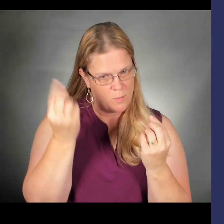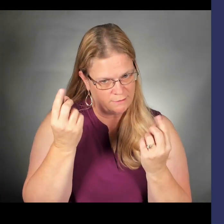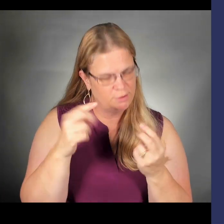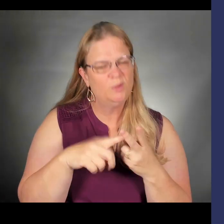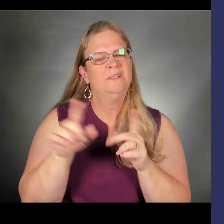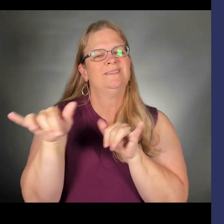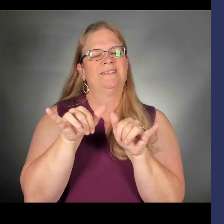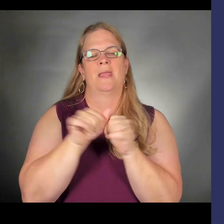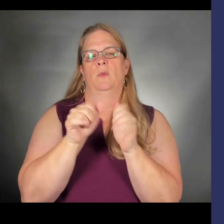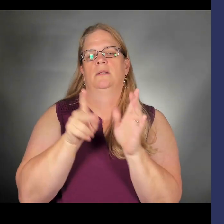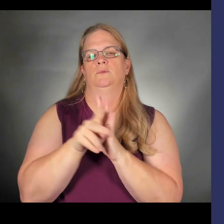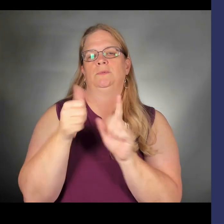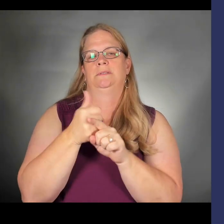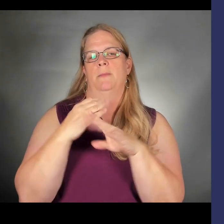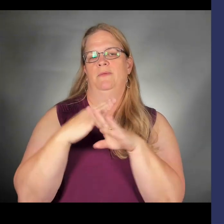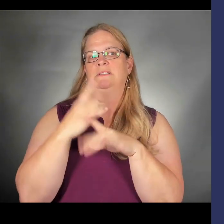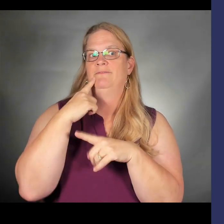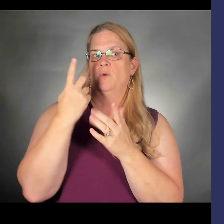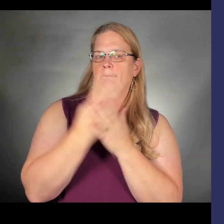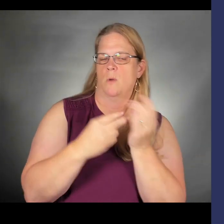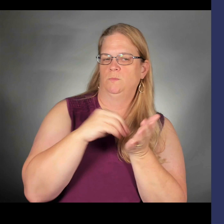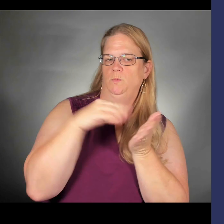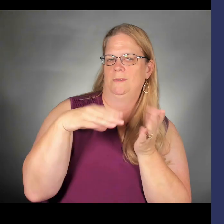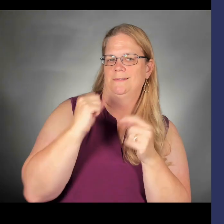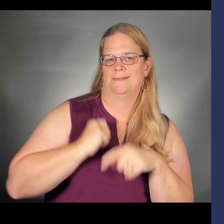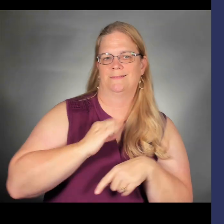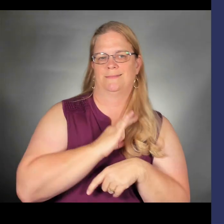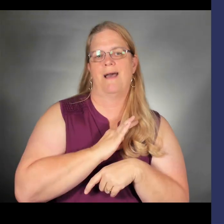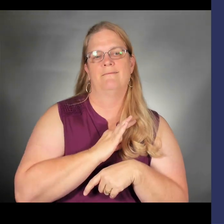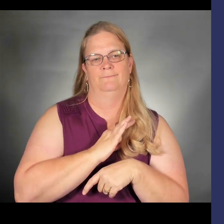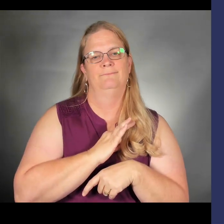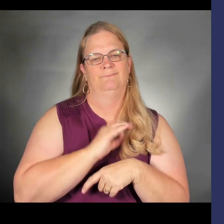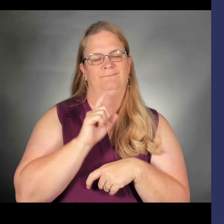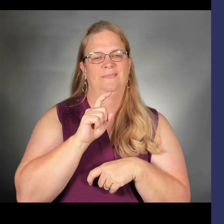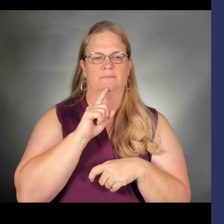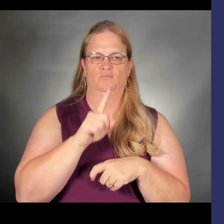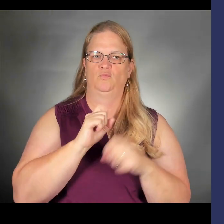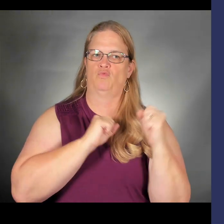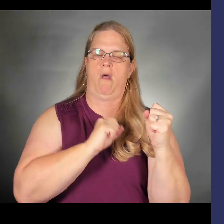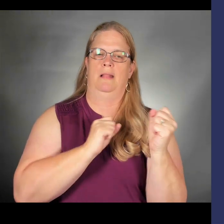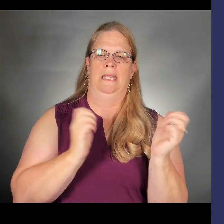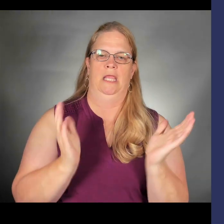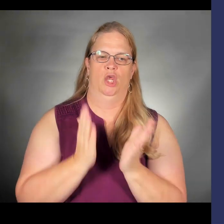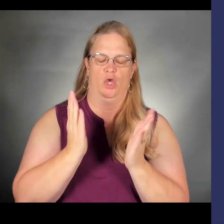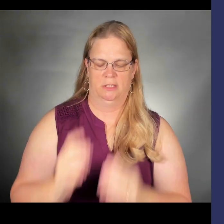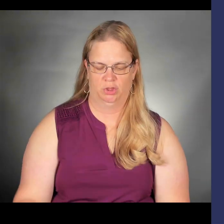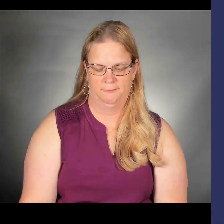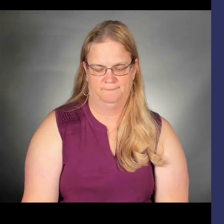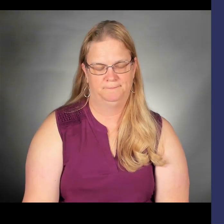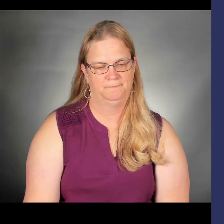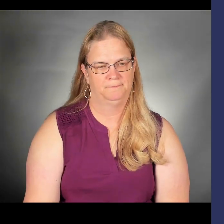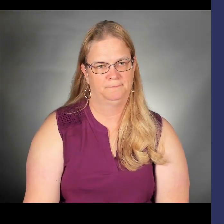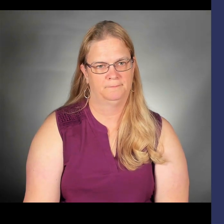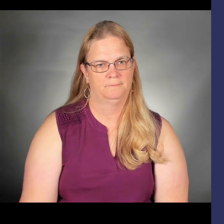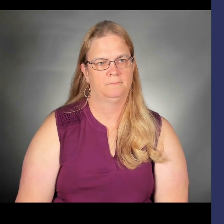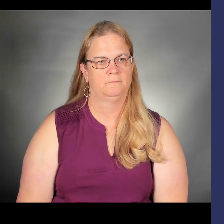what teachers and staff need to know, and how that relates to suicide prevention for both students and staff. It's strongly encouraged.